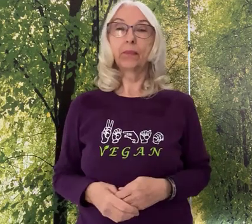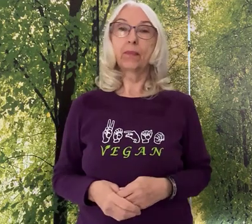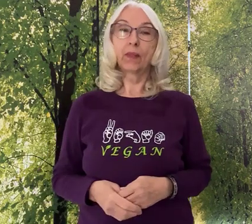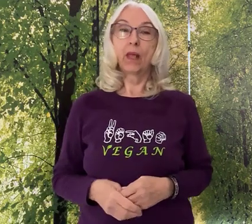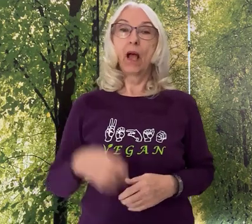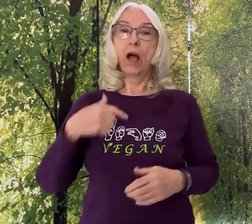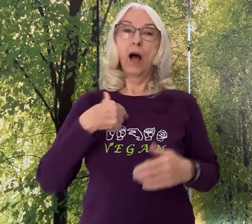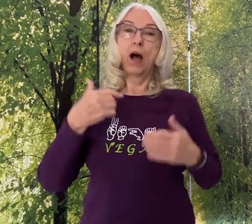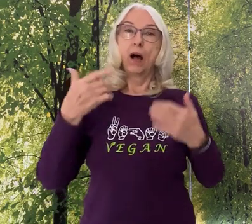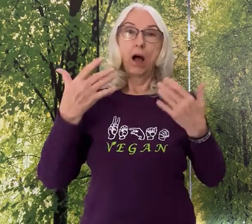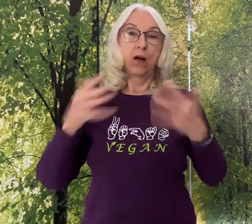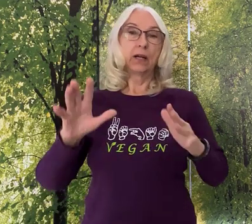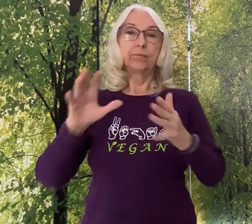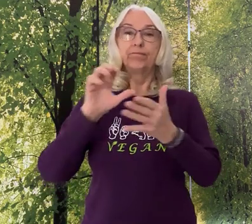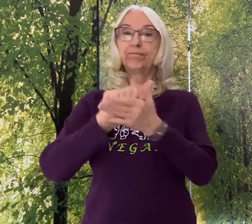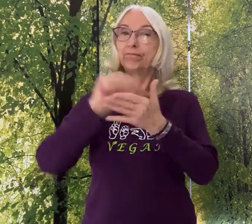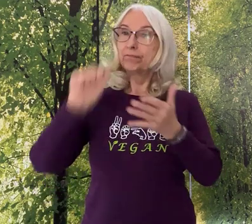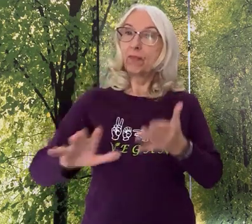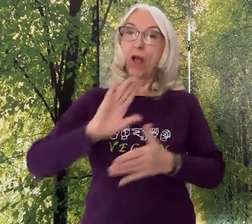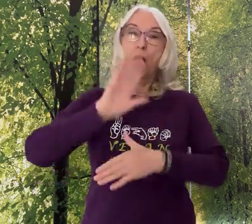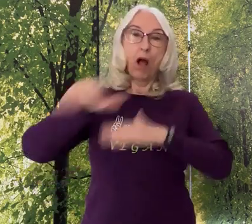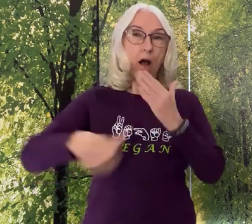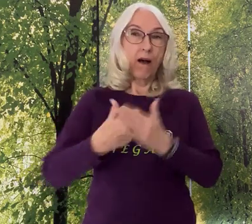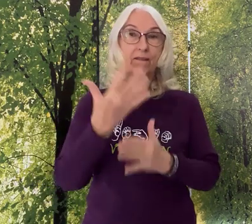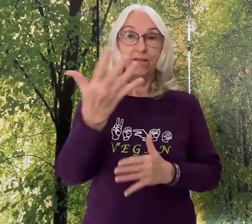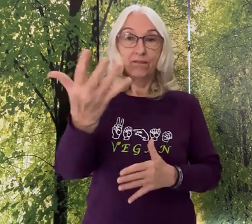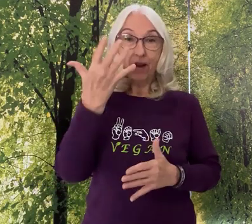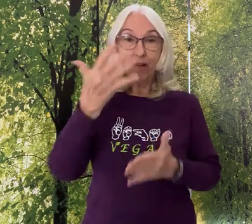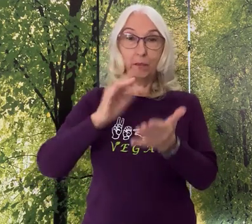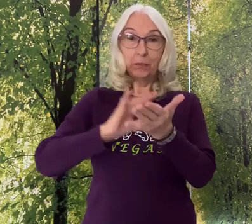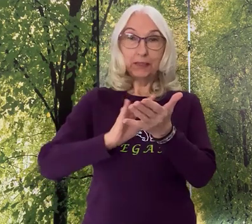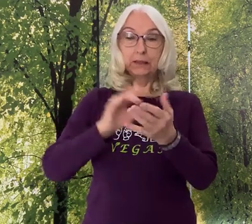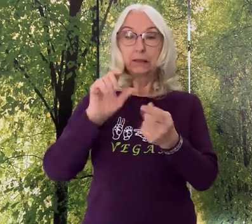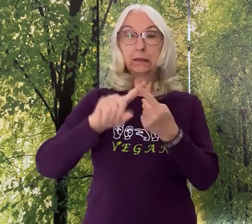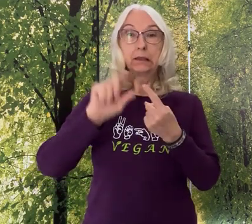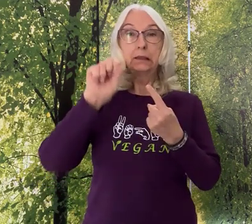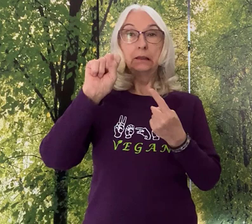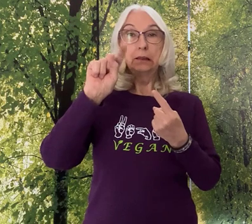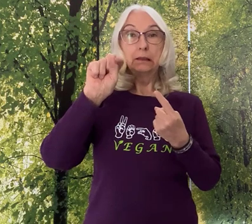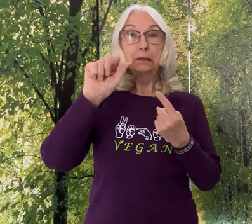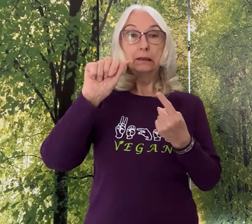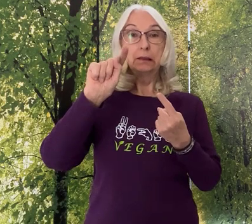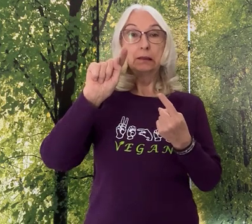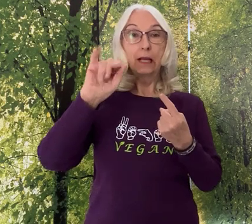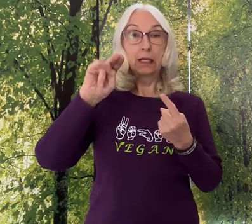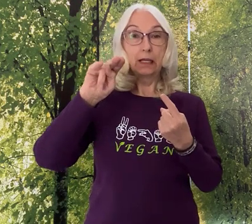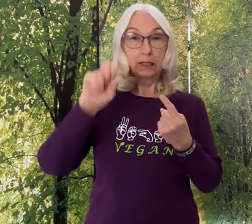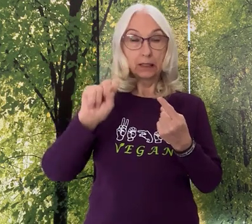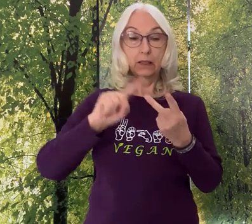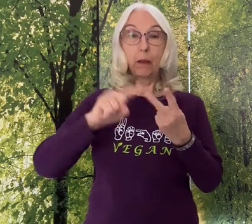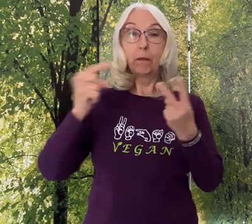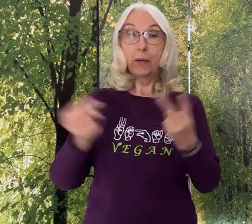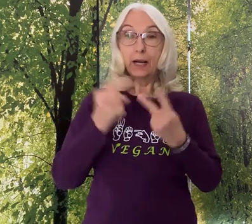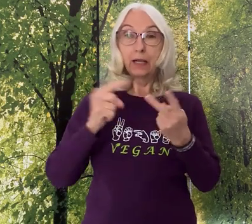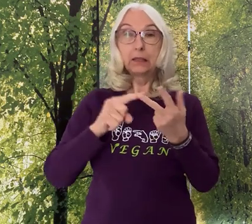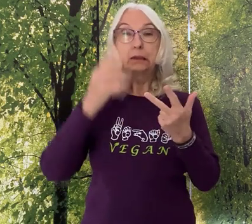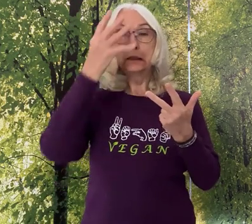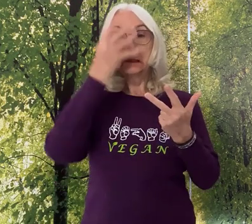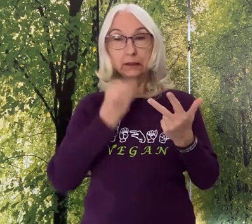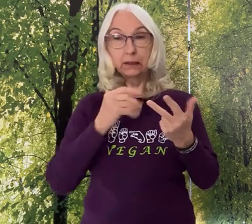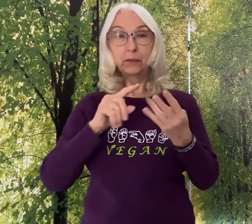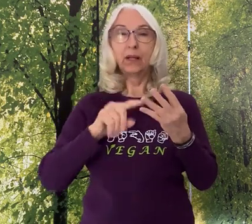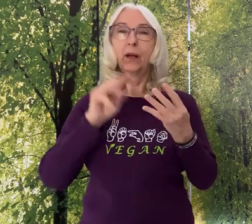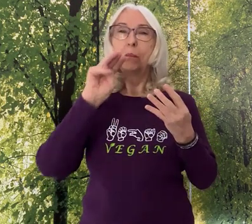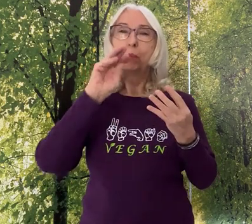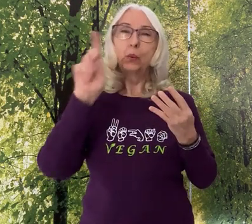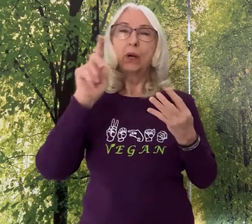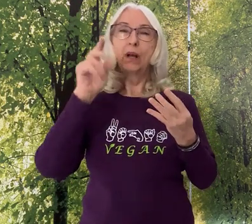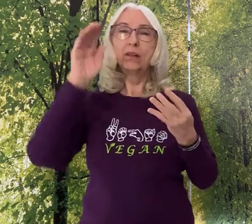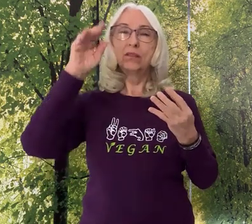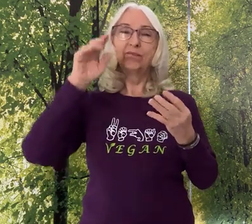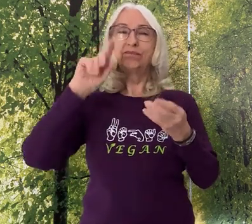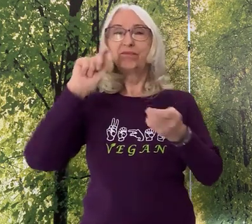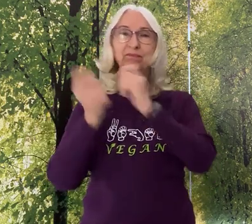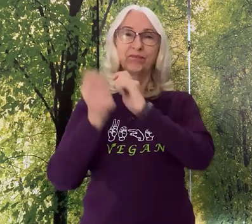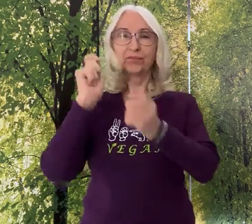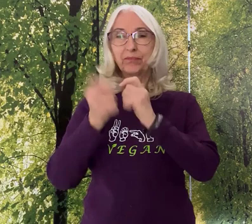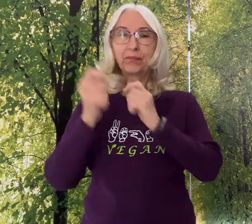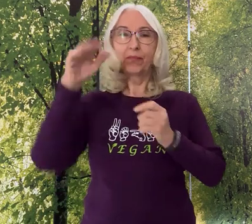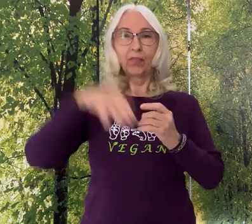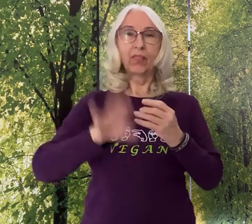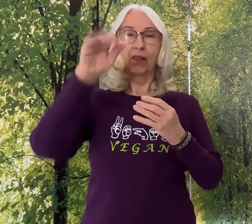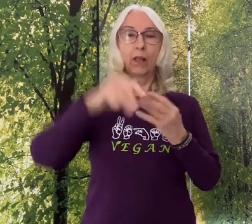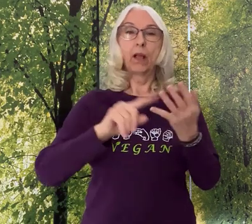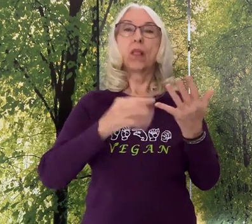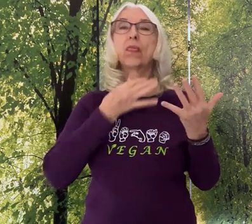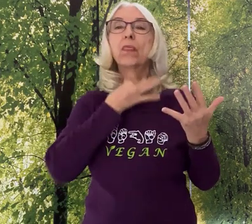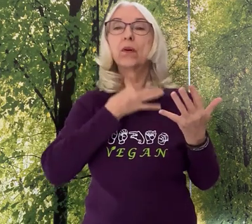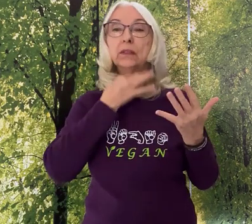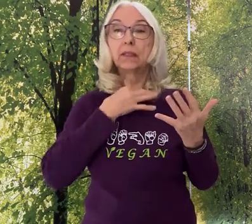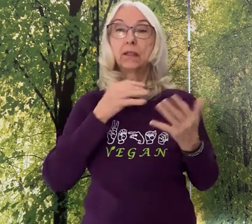I have come off five medications (statins, pain, sleep, lithium (mood disorders), and thyroid),